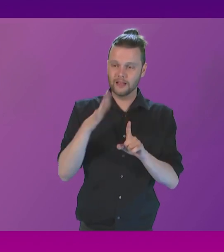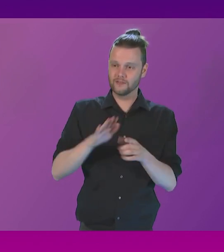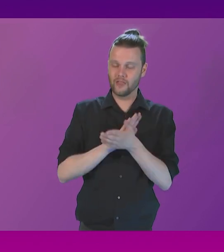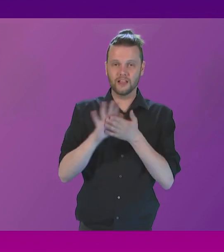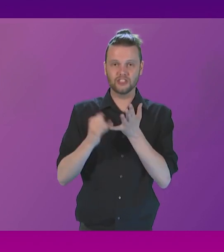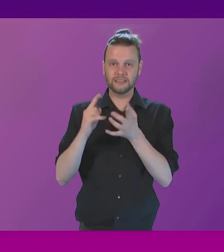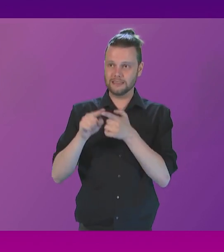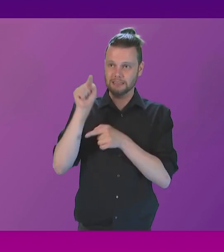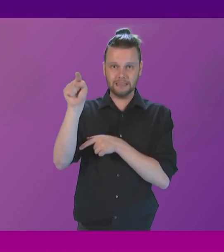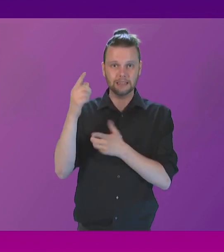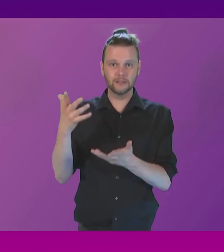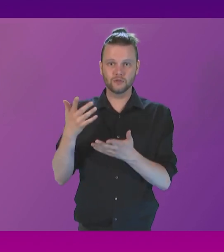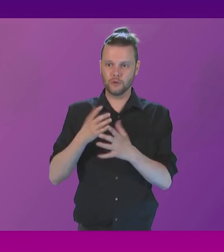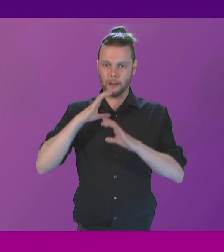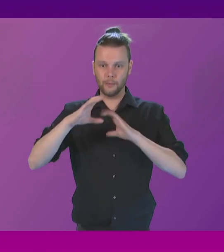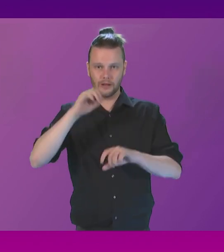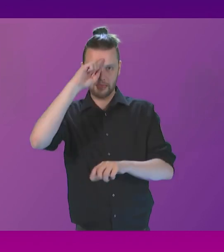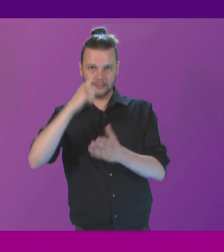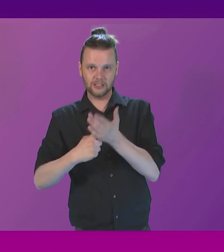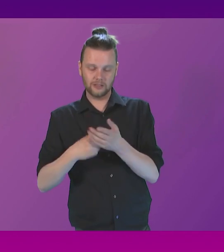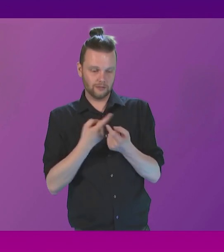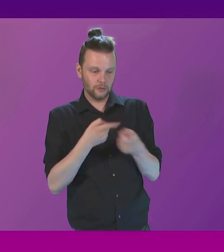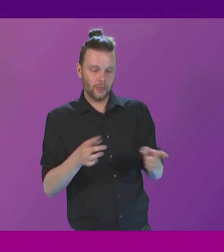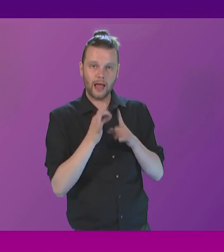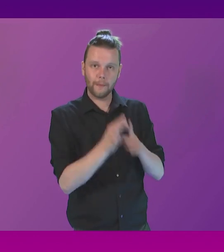Safety Executive to communicate the decision to the applicant. As I have said, it will do